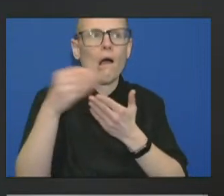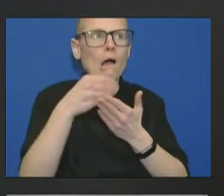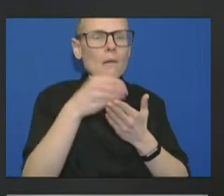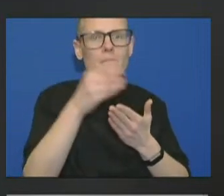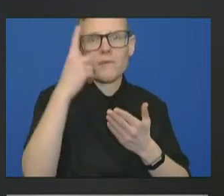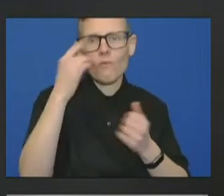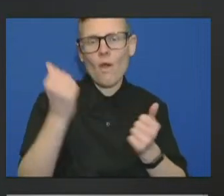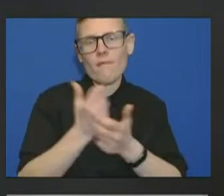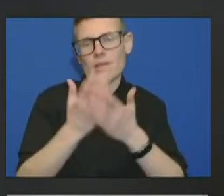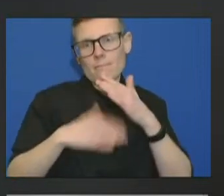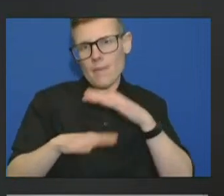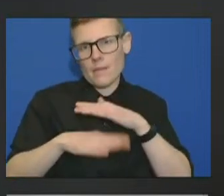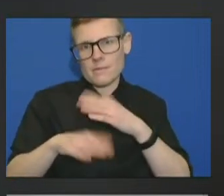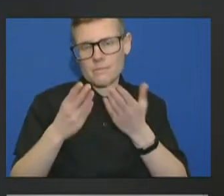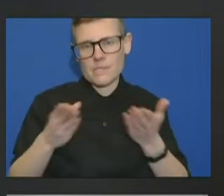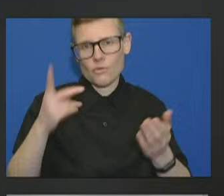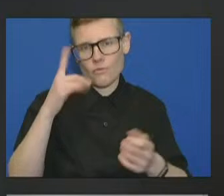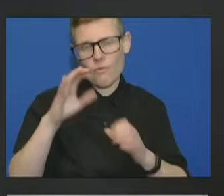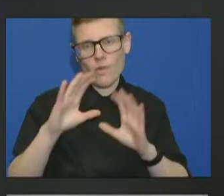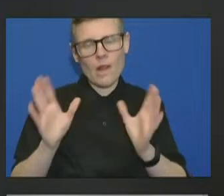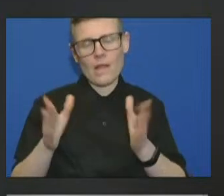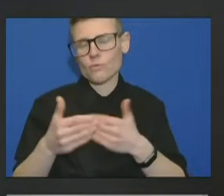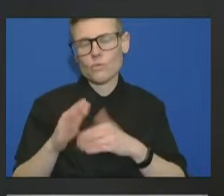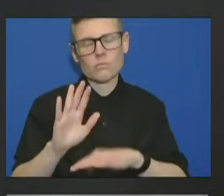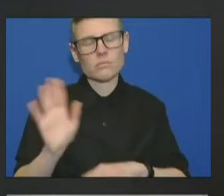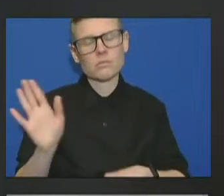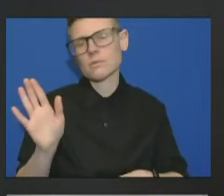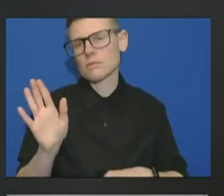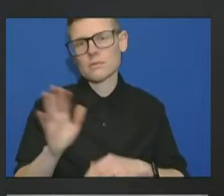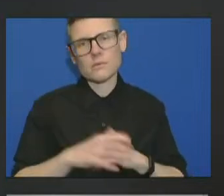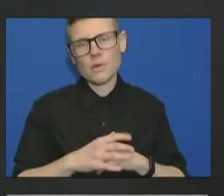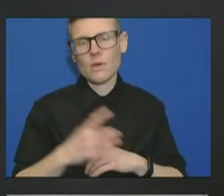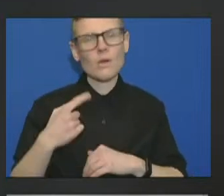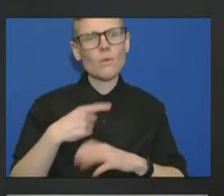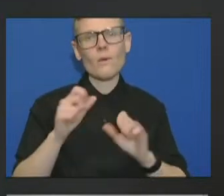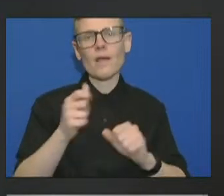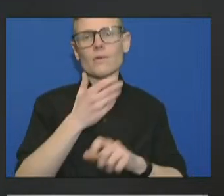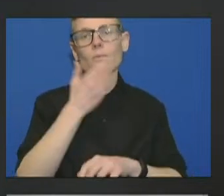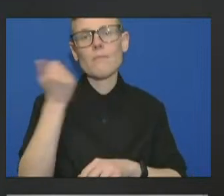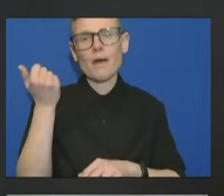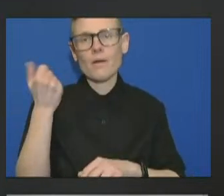Educators really shouldn't be digging into their own pockets